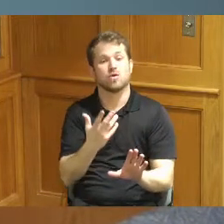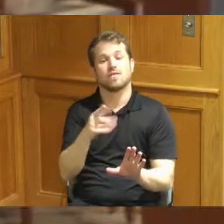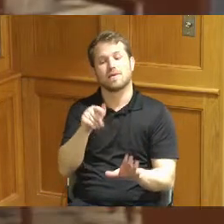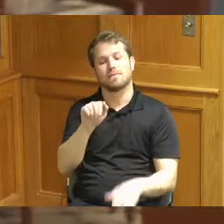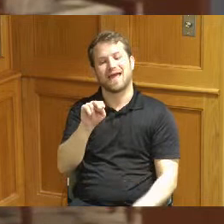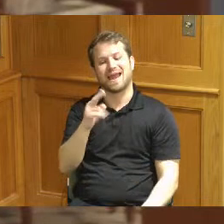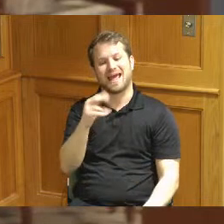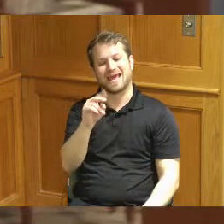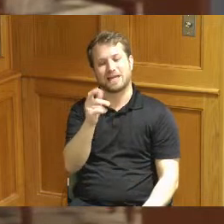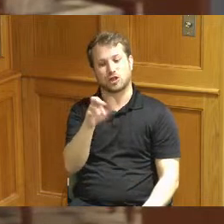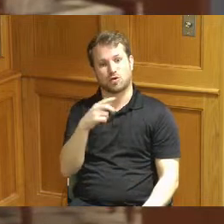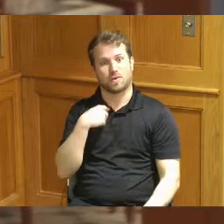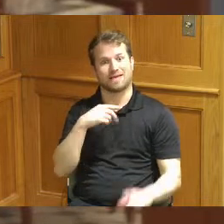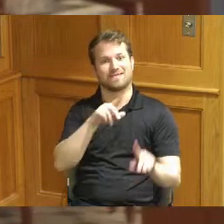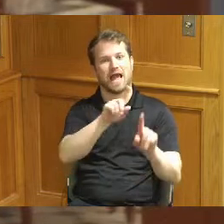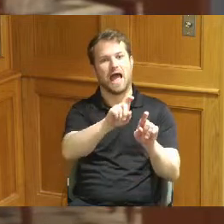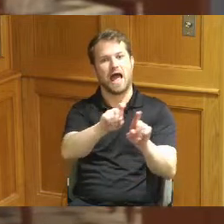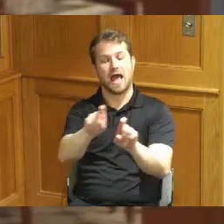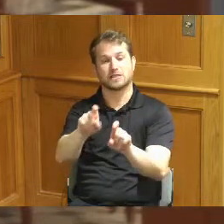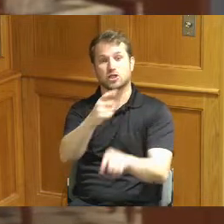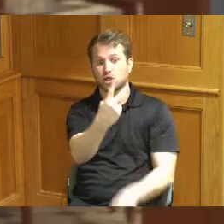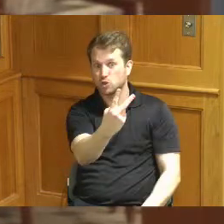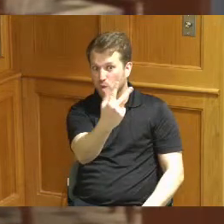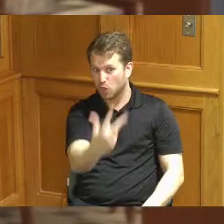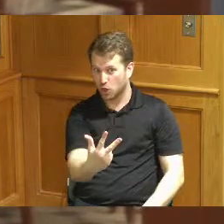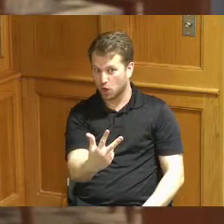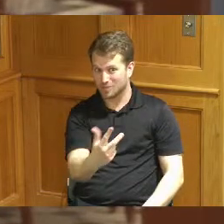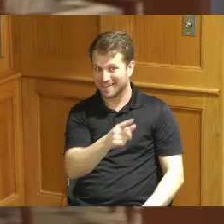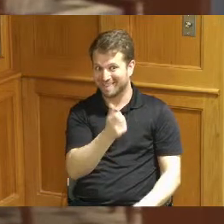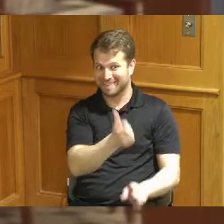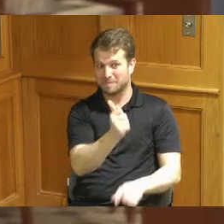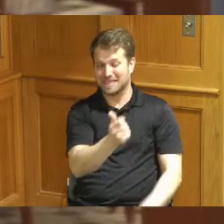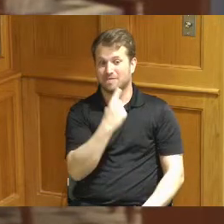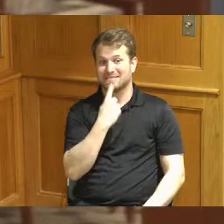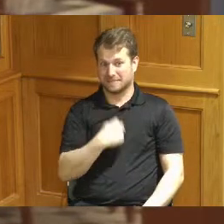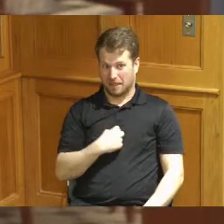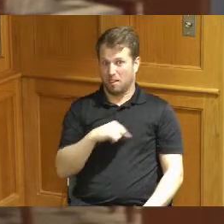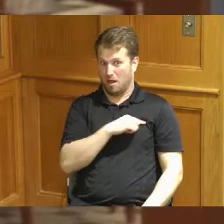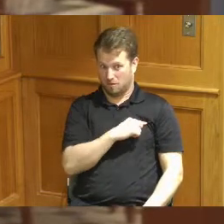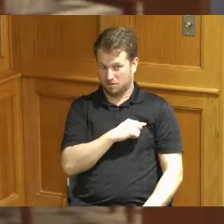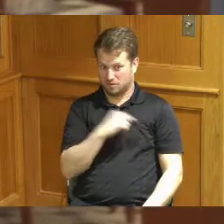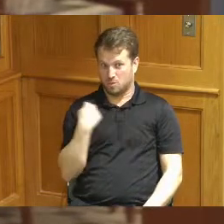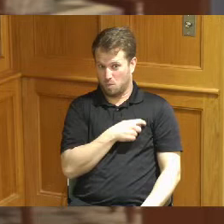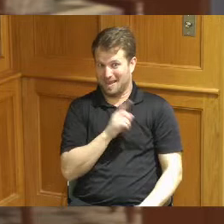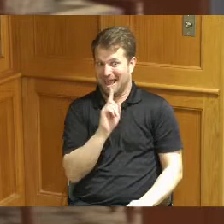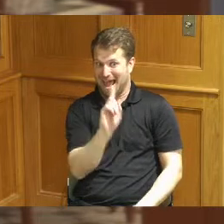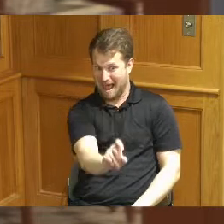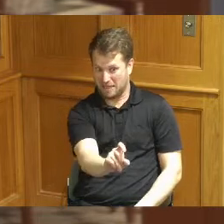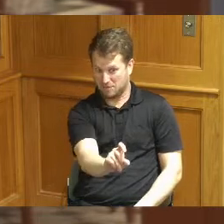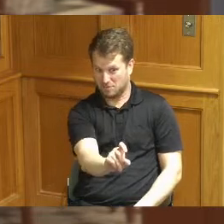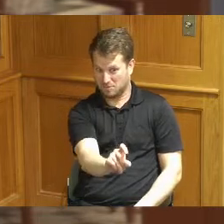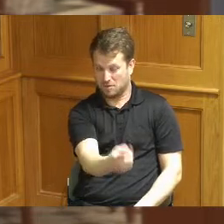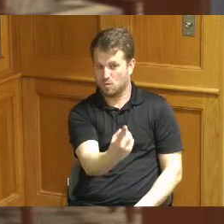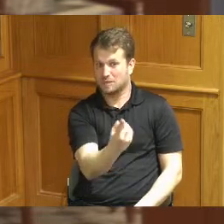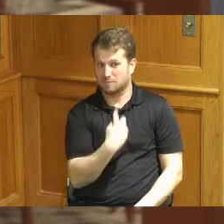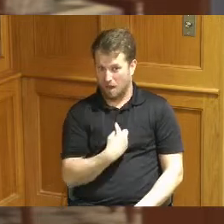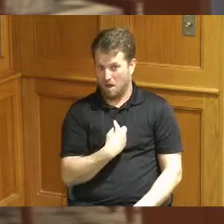and two-thirds of them by their own self-report when surveyed by a street Outreach worker reported